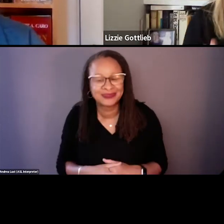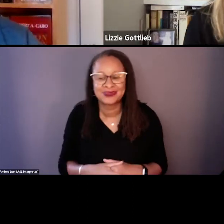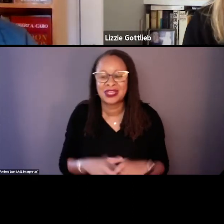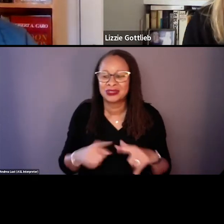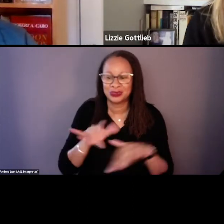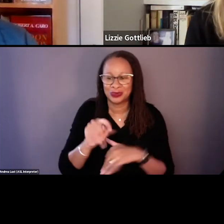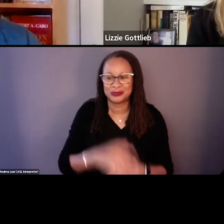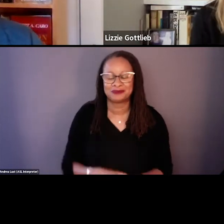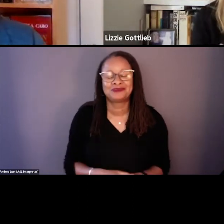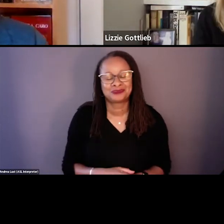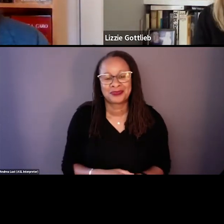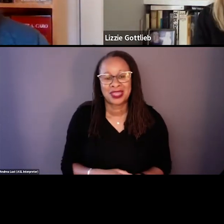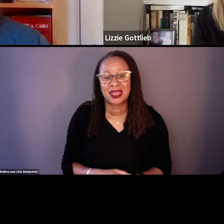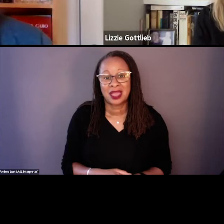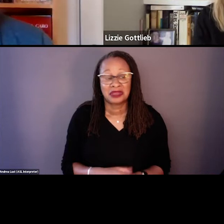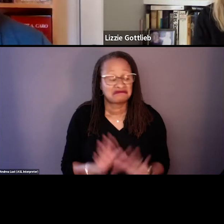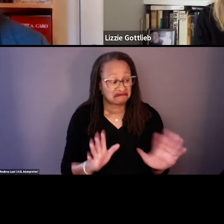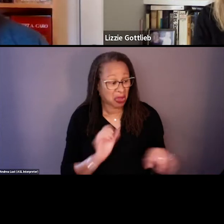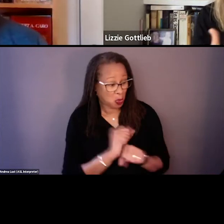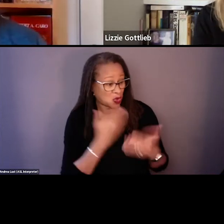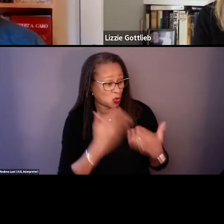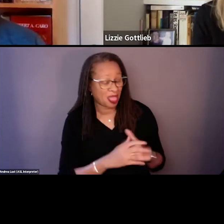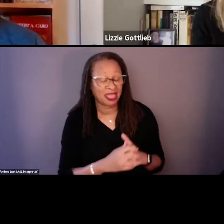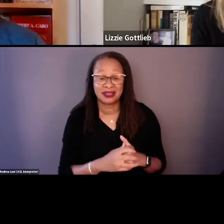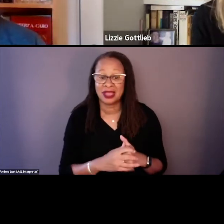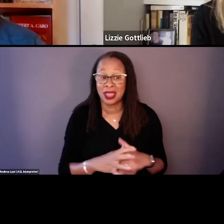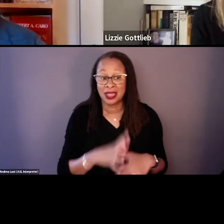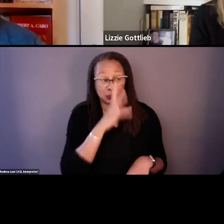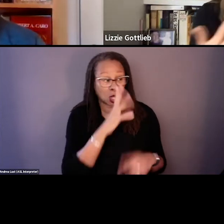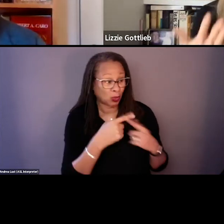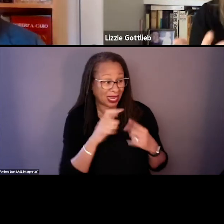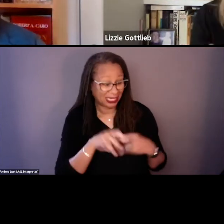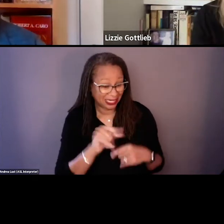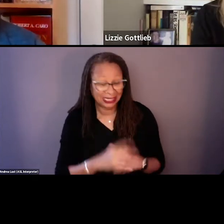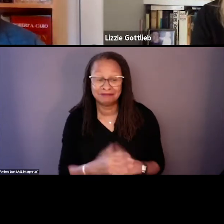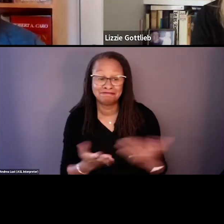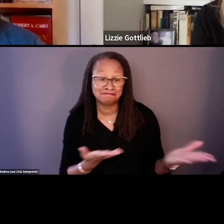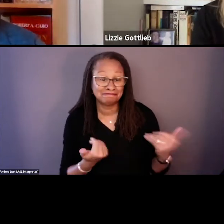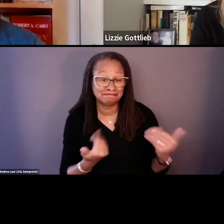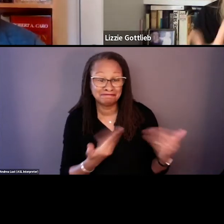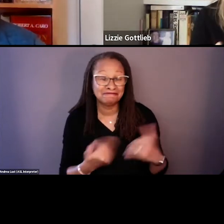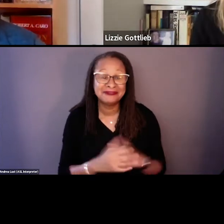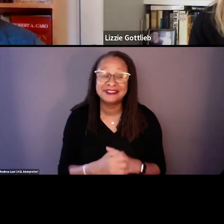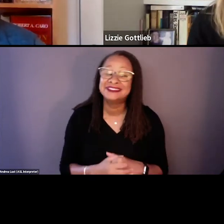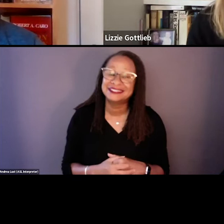for the most part, to do this. He was pretty cooperative. He talked to me when I needed him to talk to me.